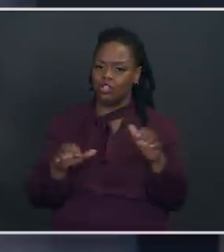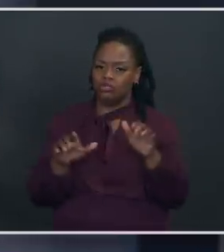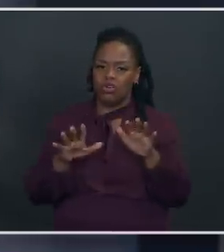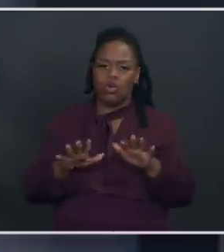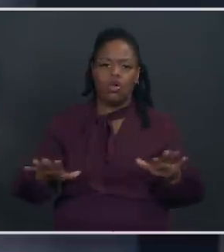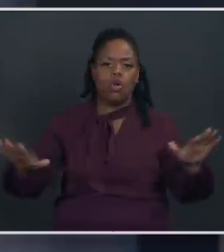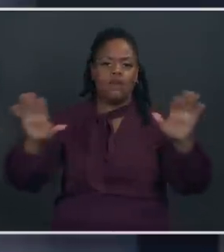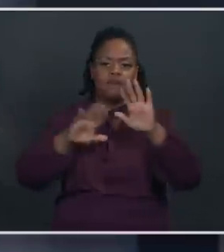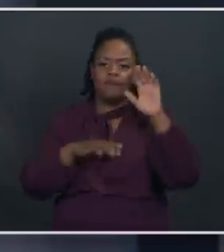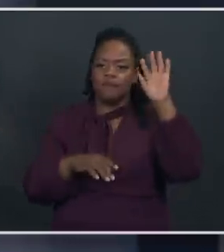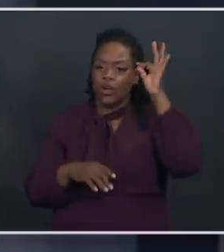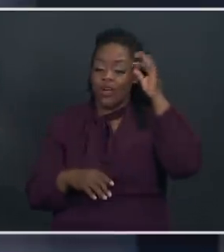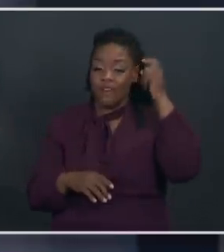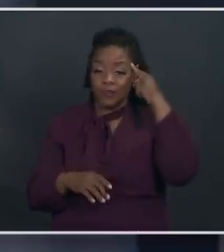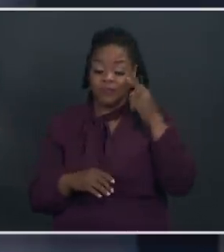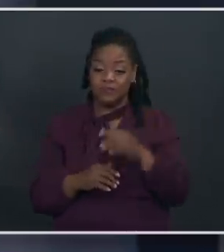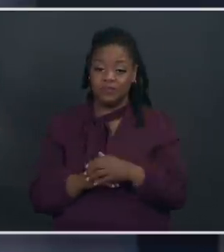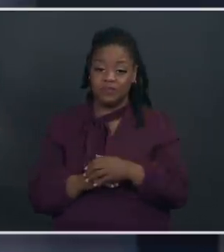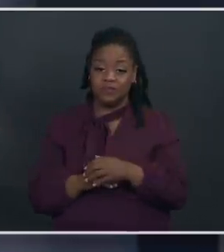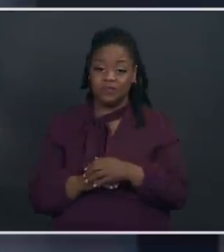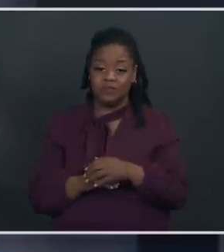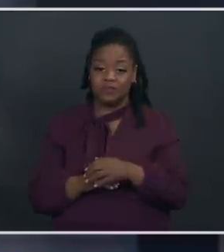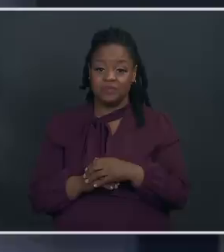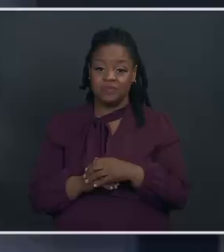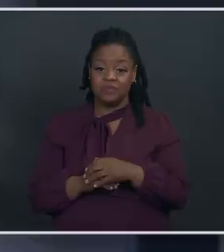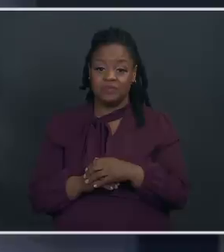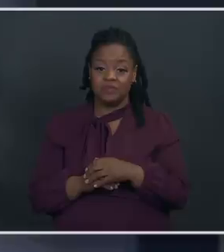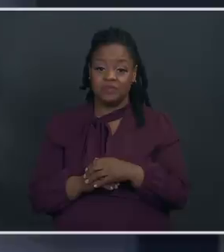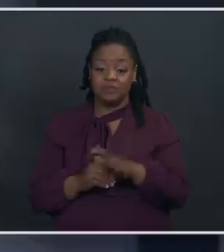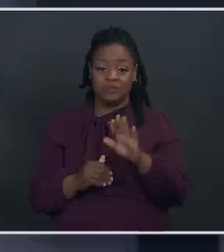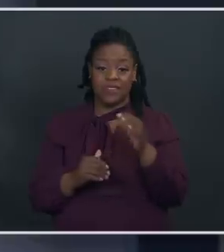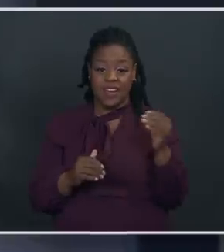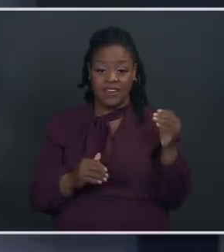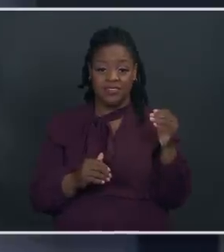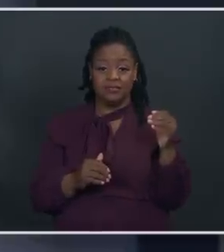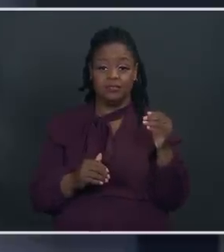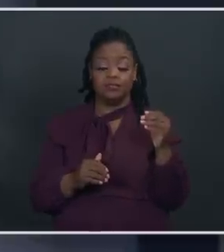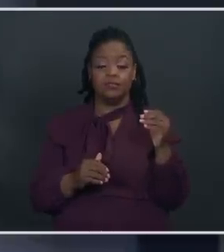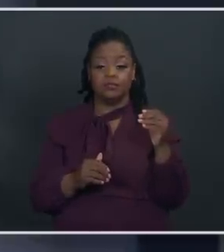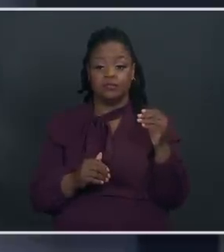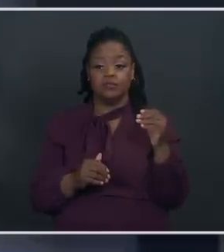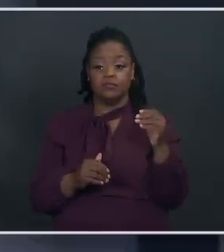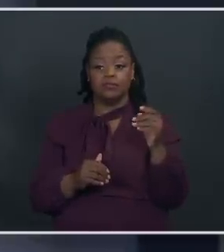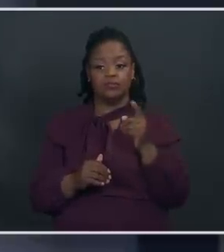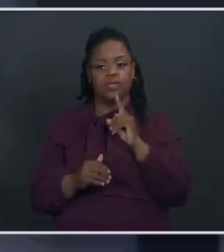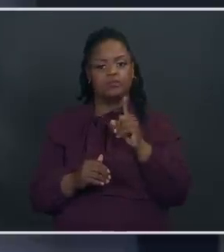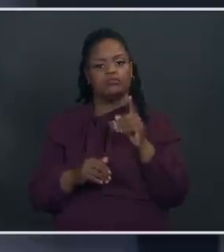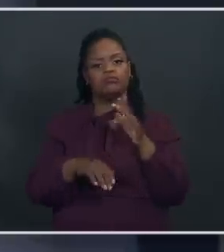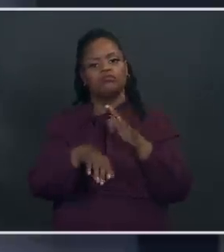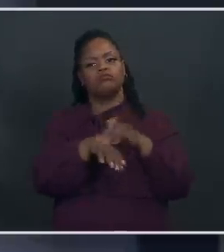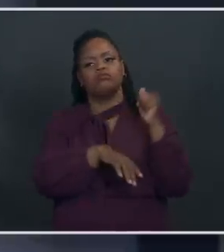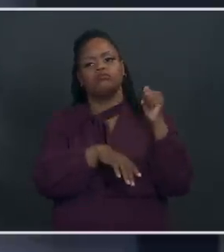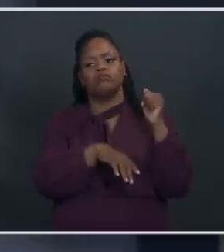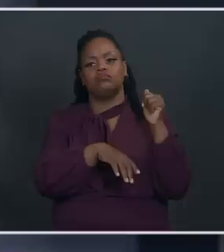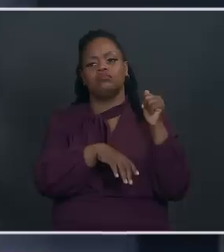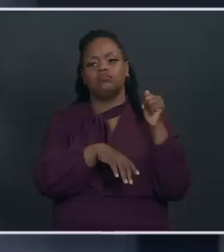it commissions a National Intelligence Estimate on the security implications of climate change